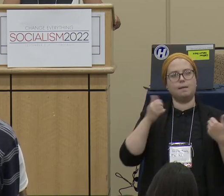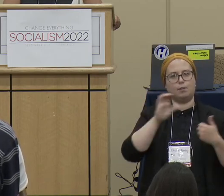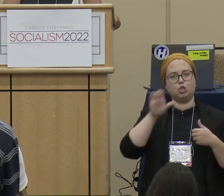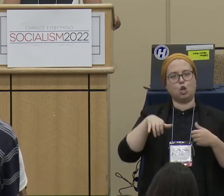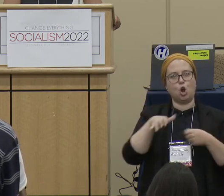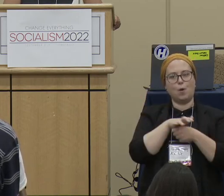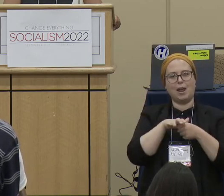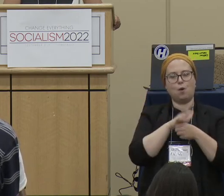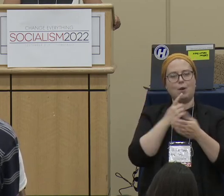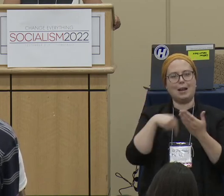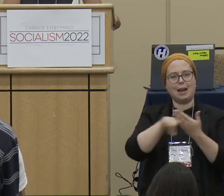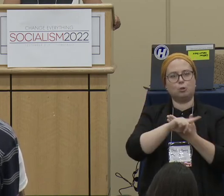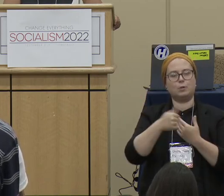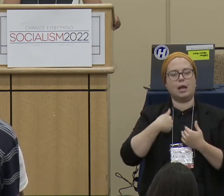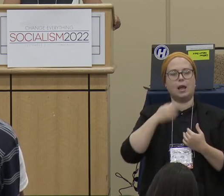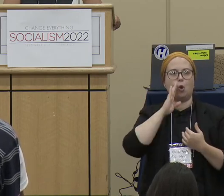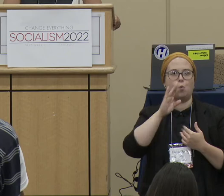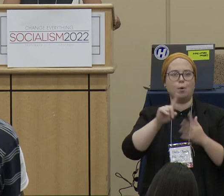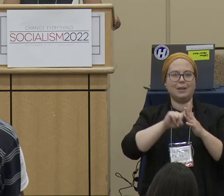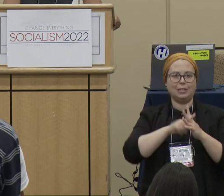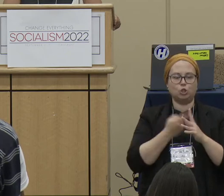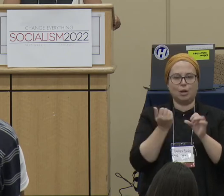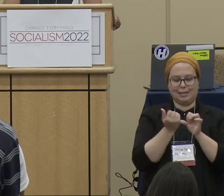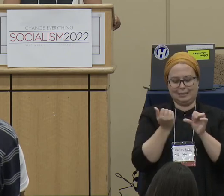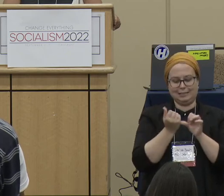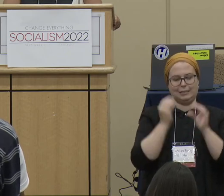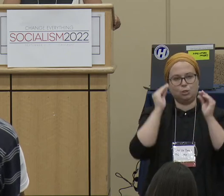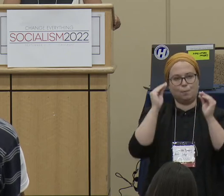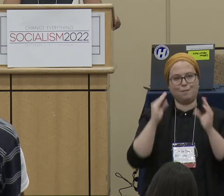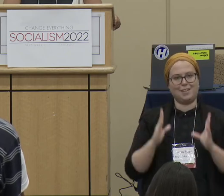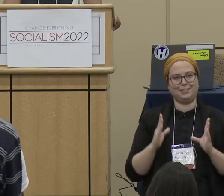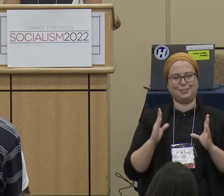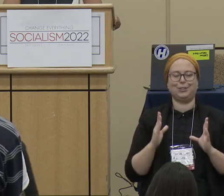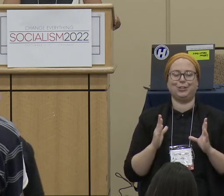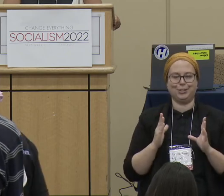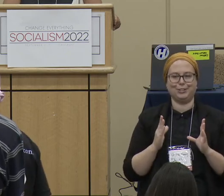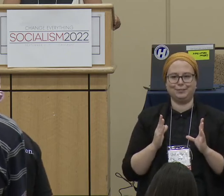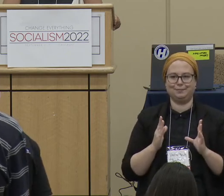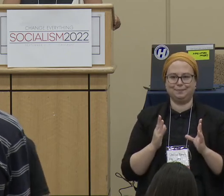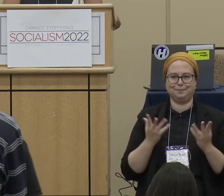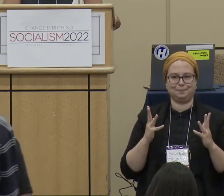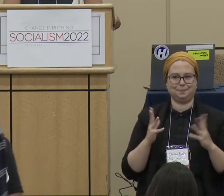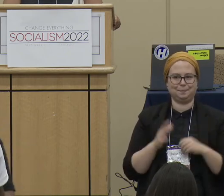Johnson. I live in the Chicago area, and next week I'll be